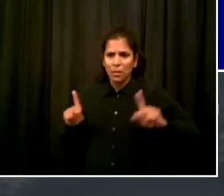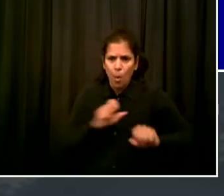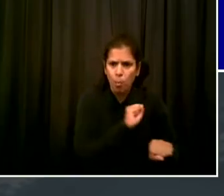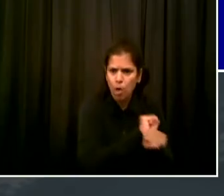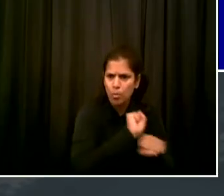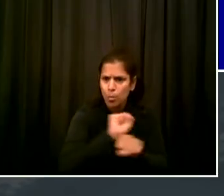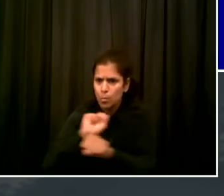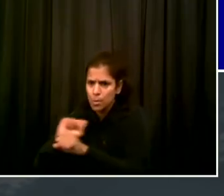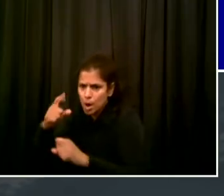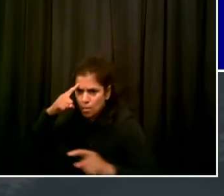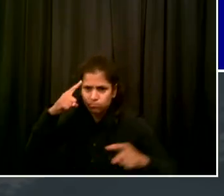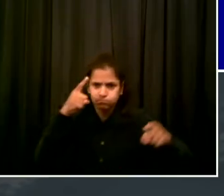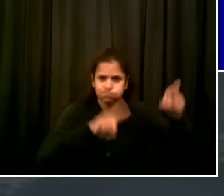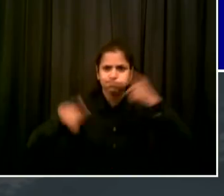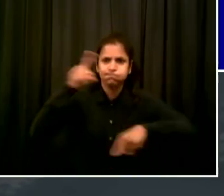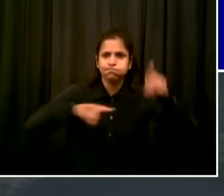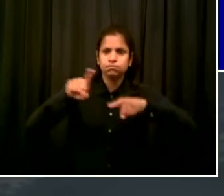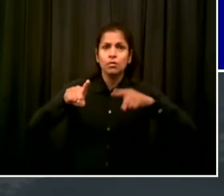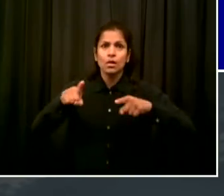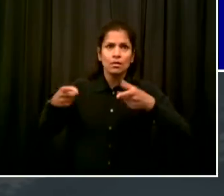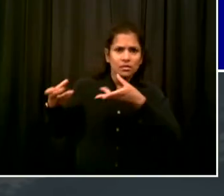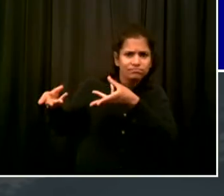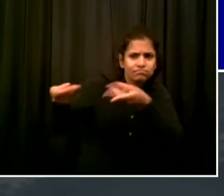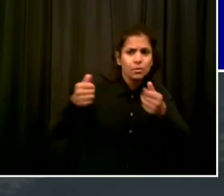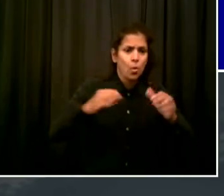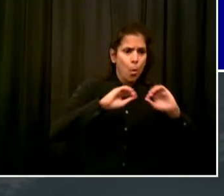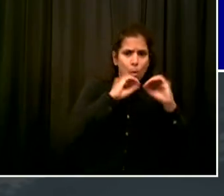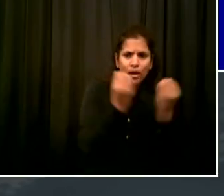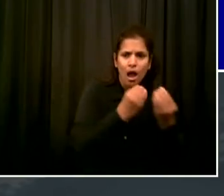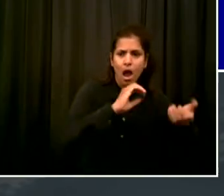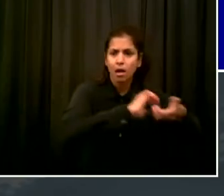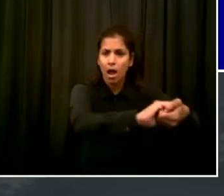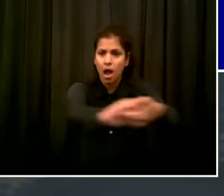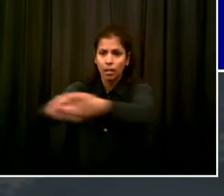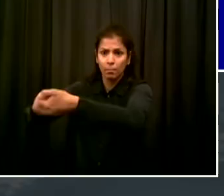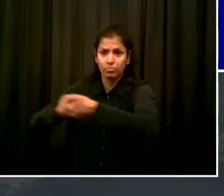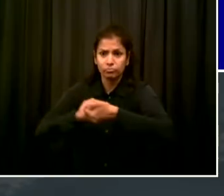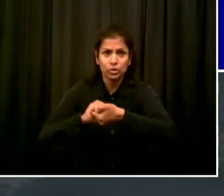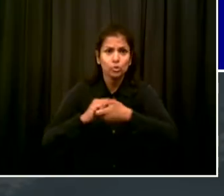GRASSROOTS, THE CRUCIAL WORK, THE BONDING OF